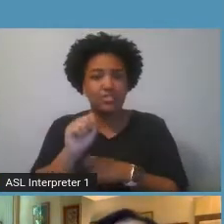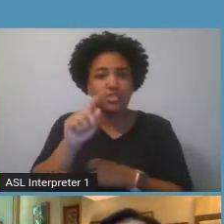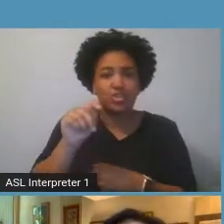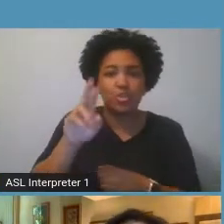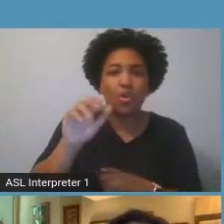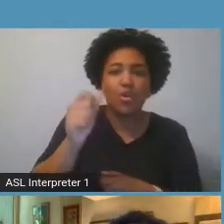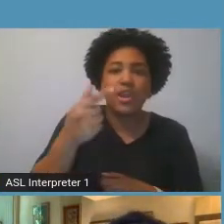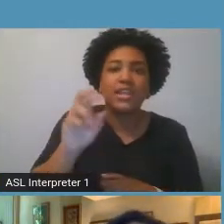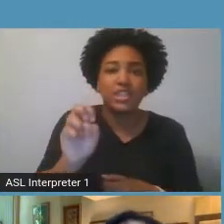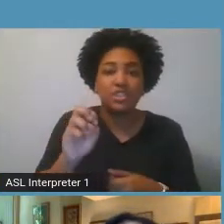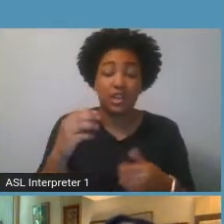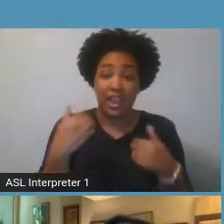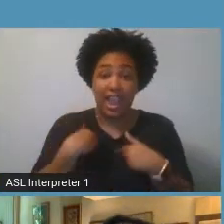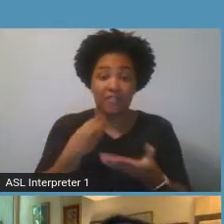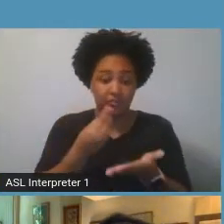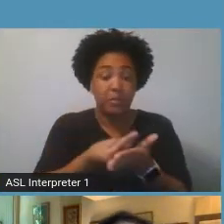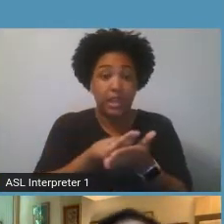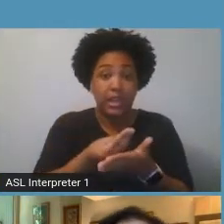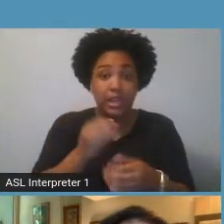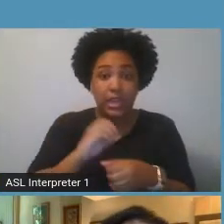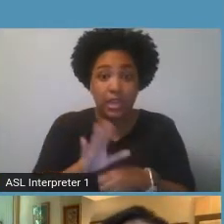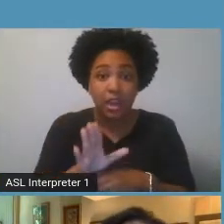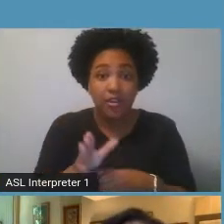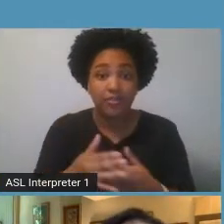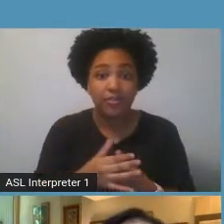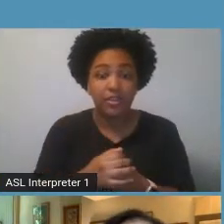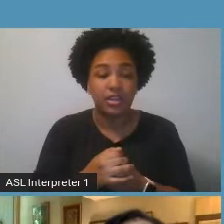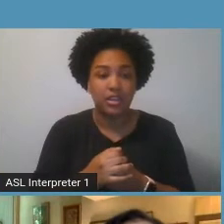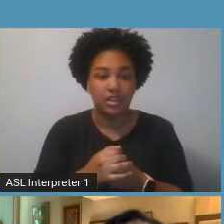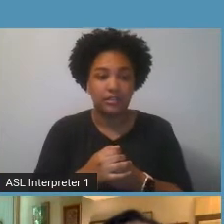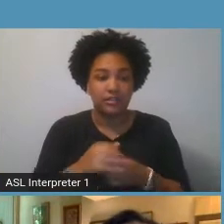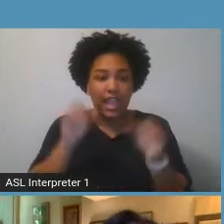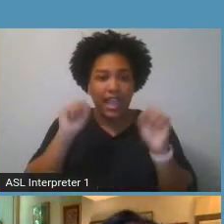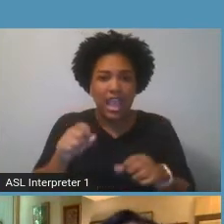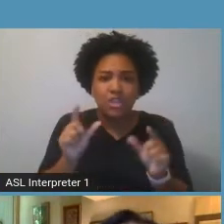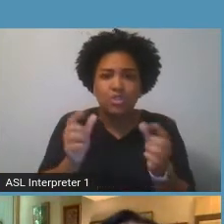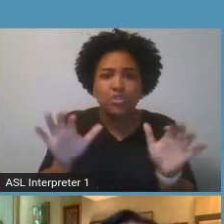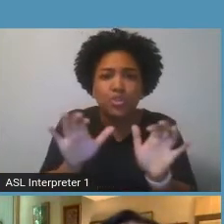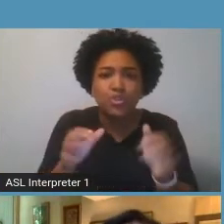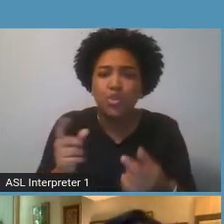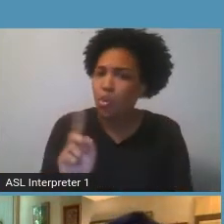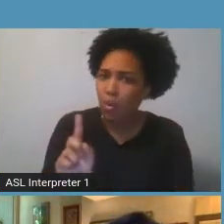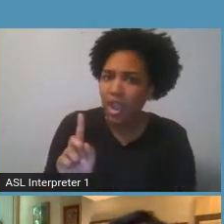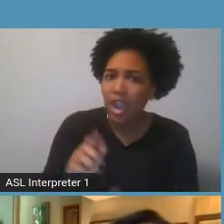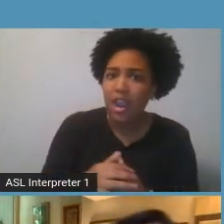to I need to write a grant, is there something we can do in-house, do we have infrastructure, space,